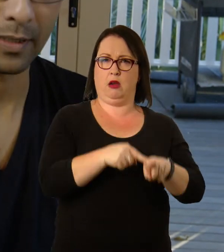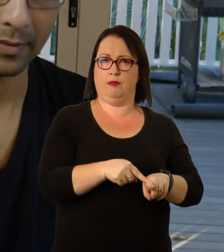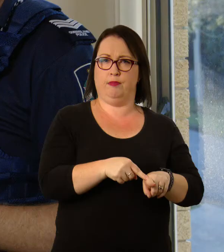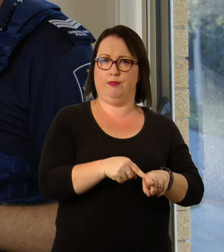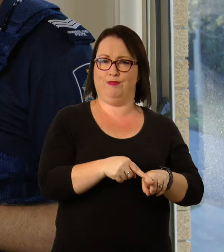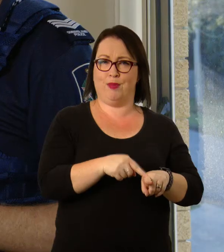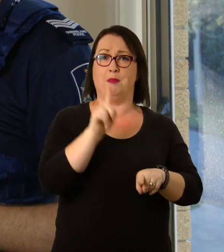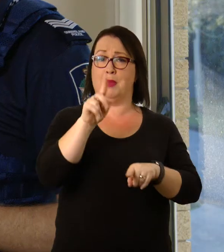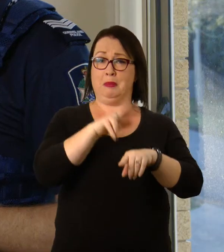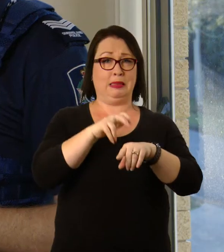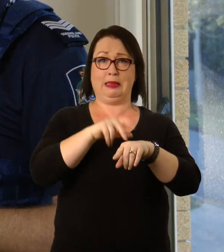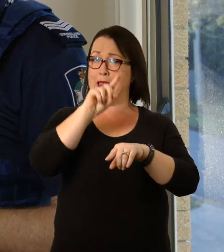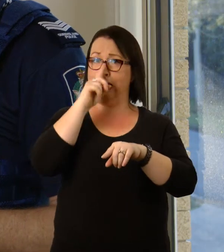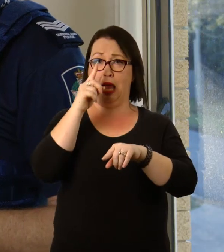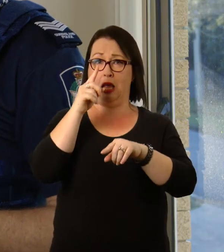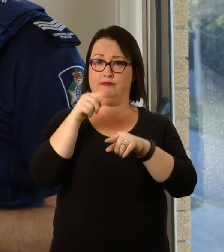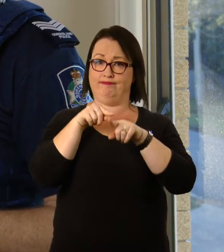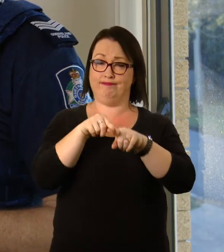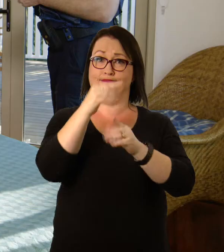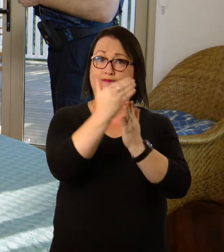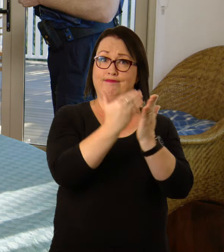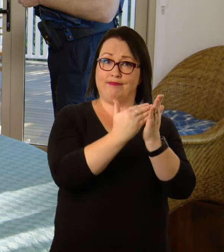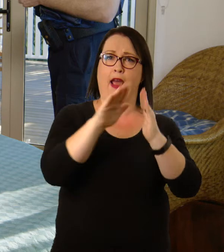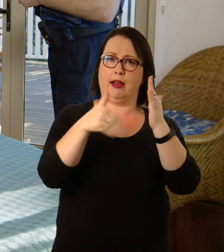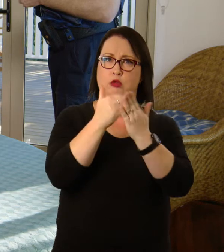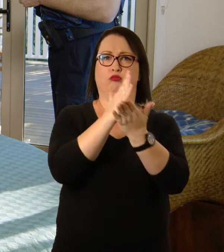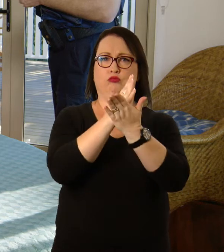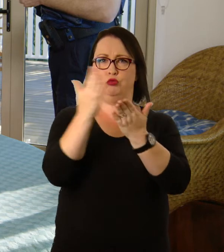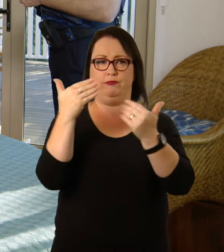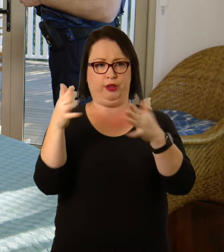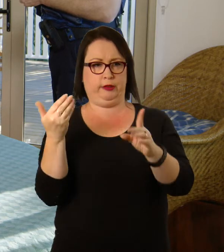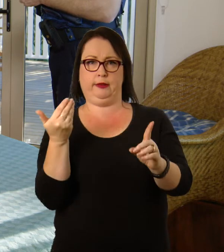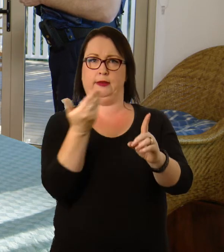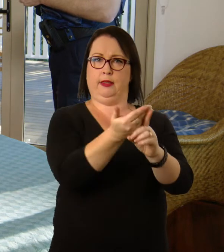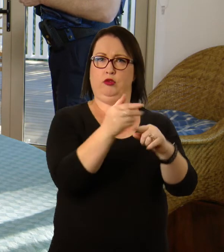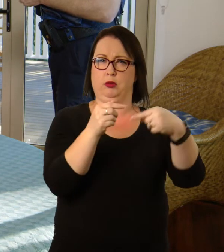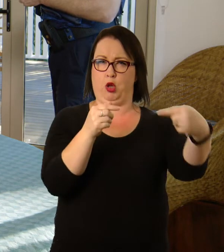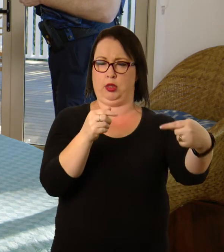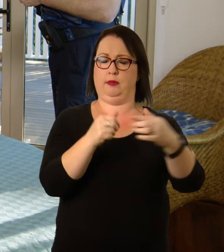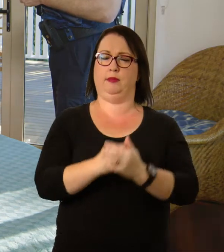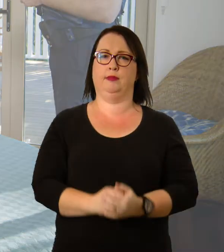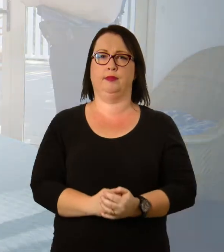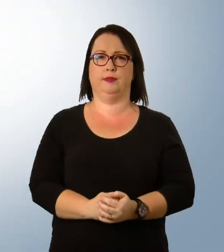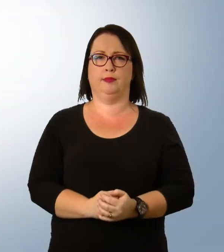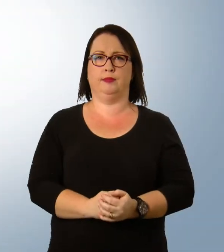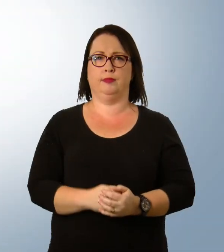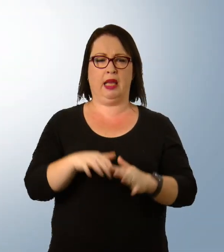The order cannot be enforced by police until the Respondent has been served or notified about the order.